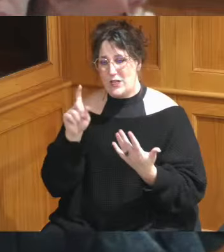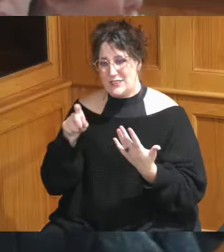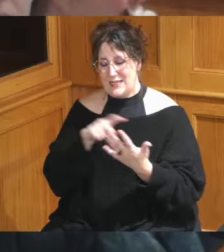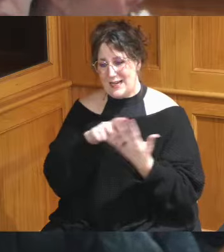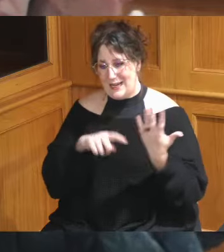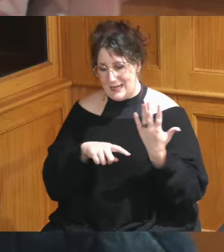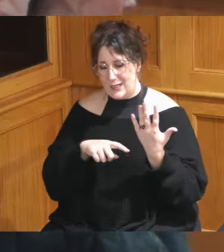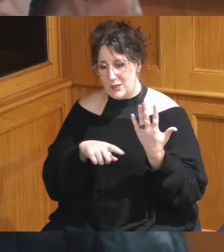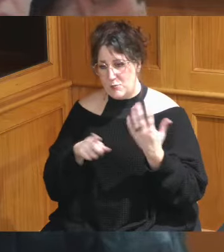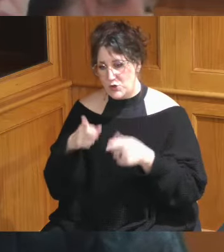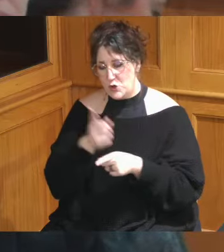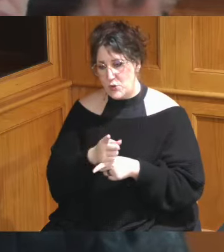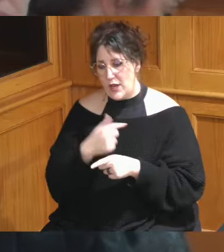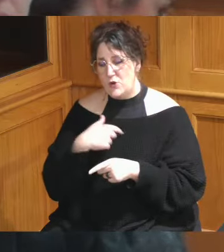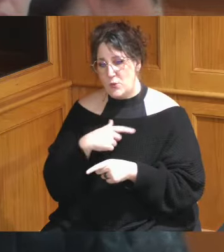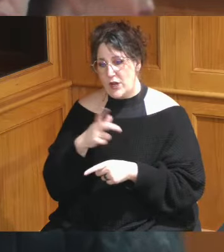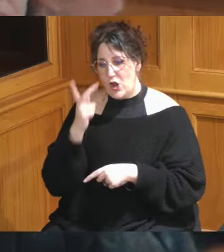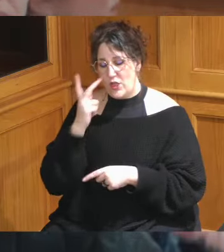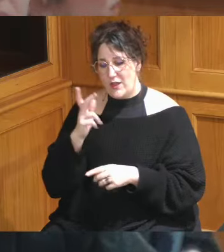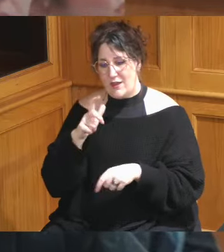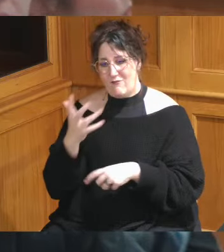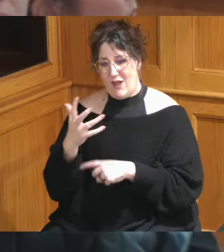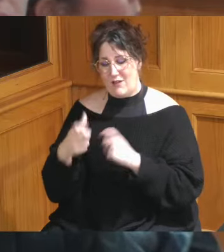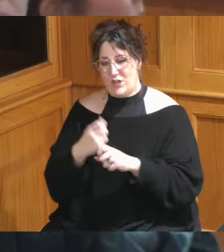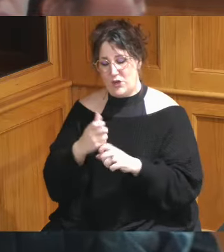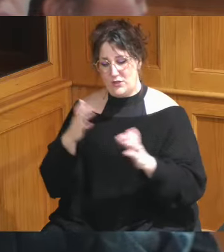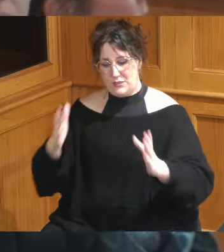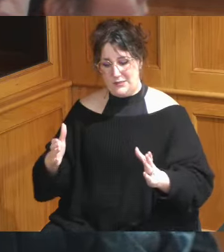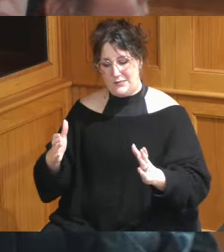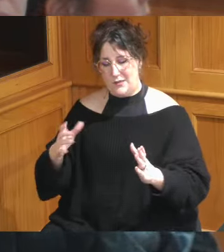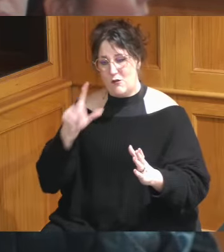but you're you're right. We are looking five years out in terms of our capital projects and what we